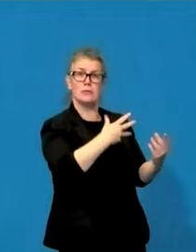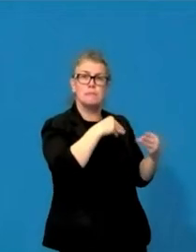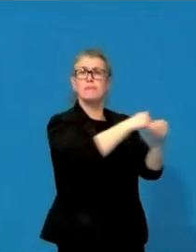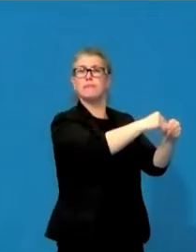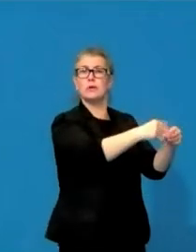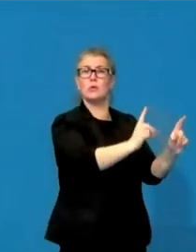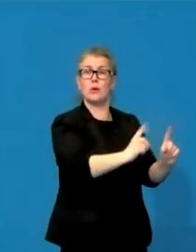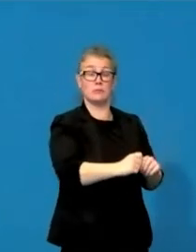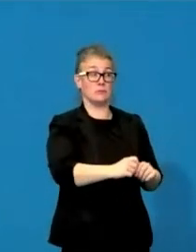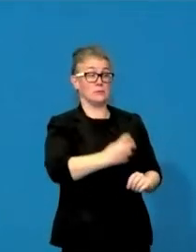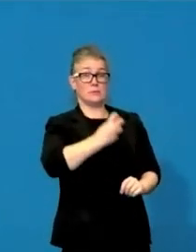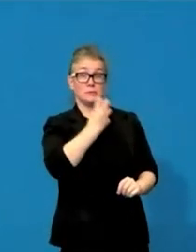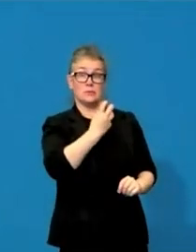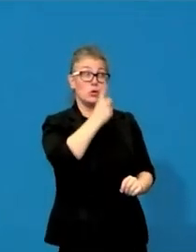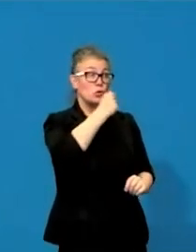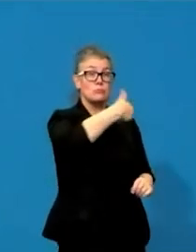And - You know.